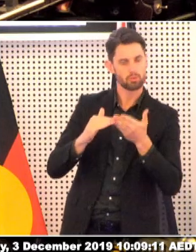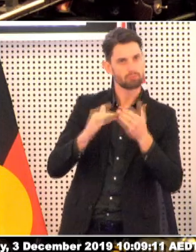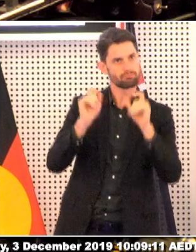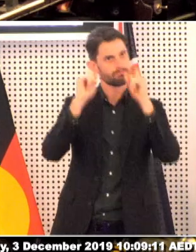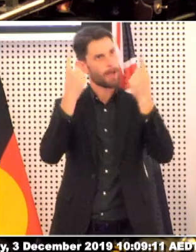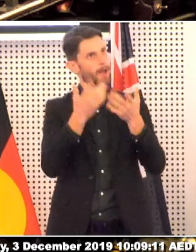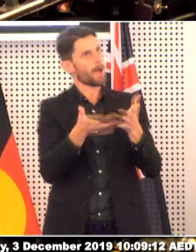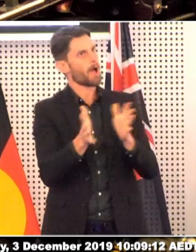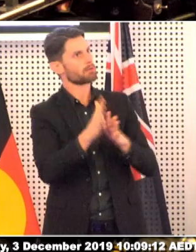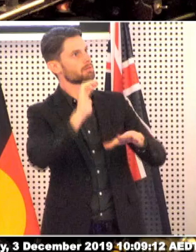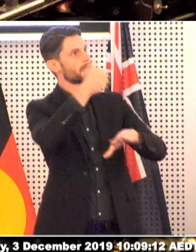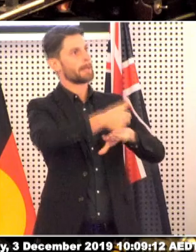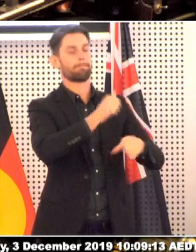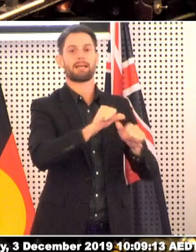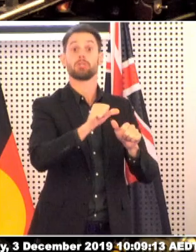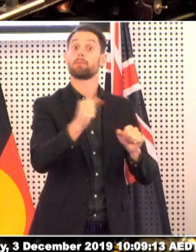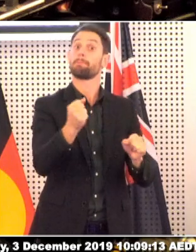eliminate violence and abuse.